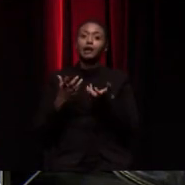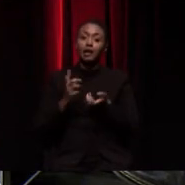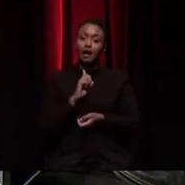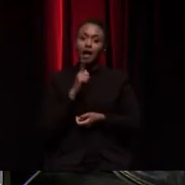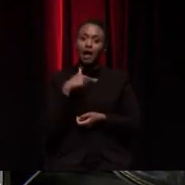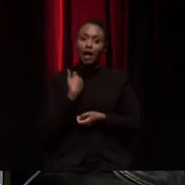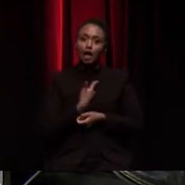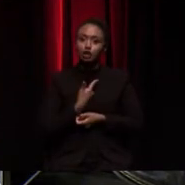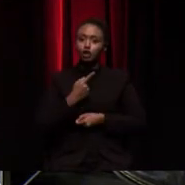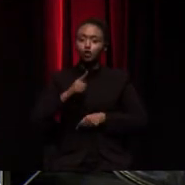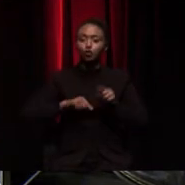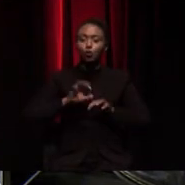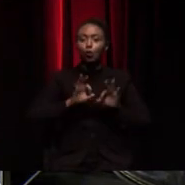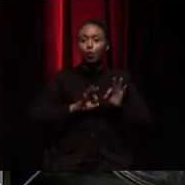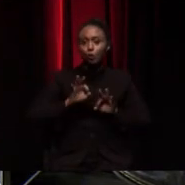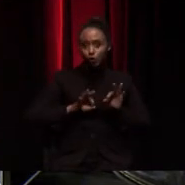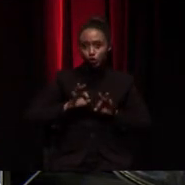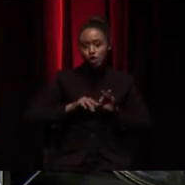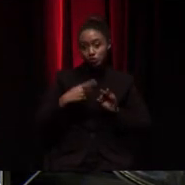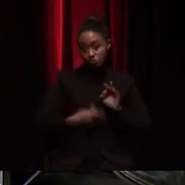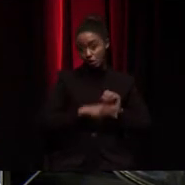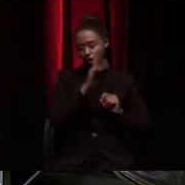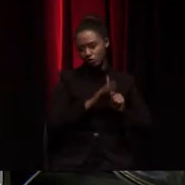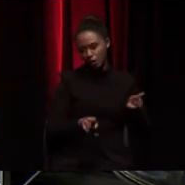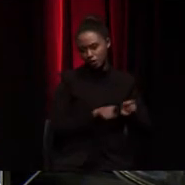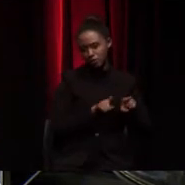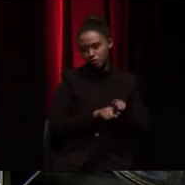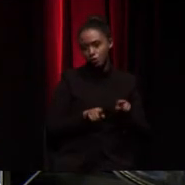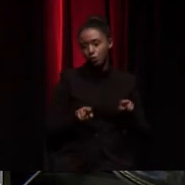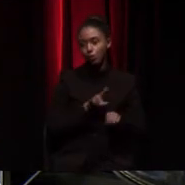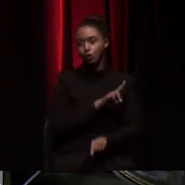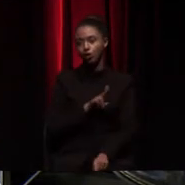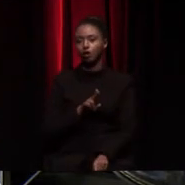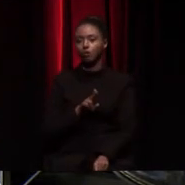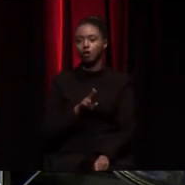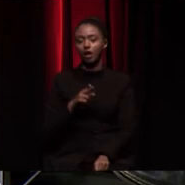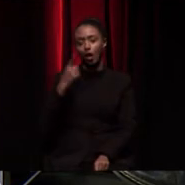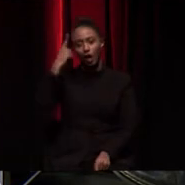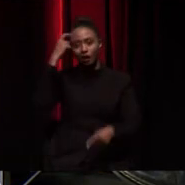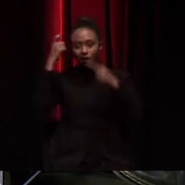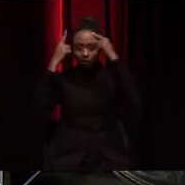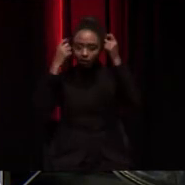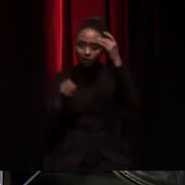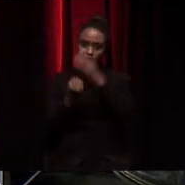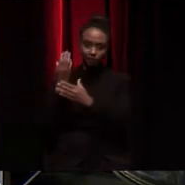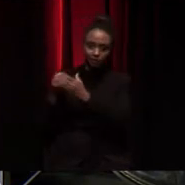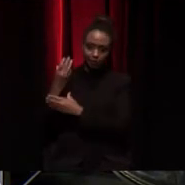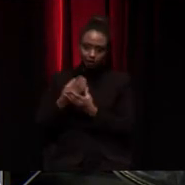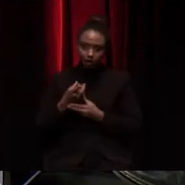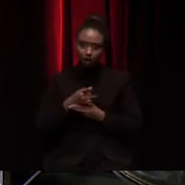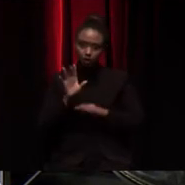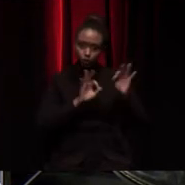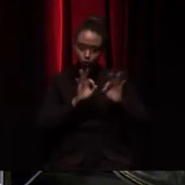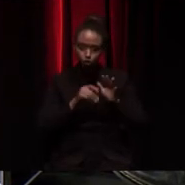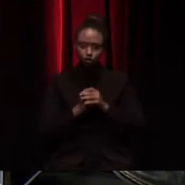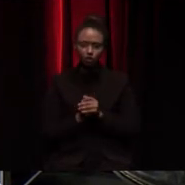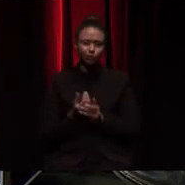called The Creators Project. Basically, it was a platform for sponsoring and publishing